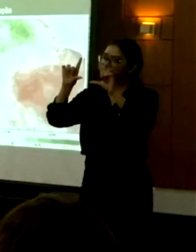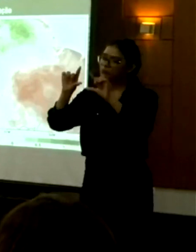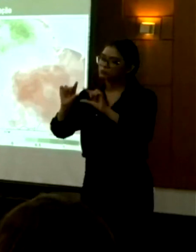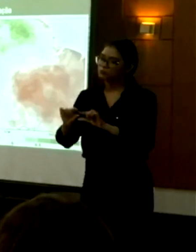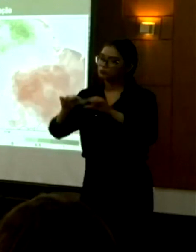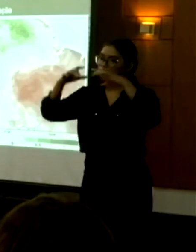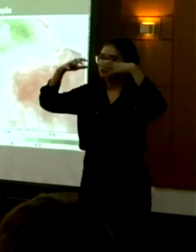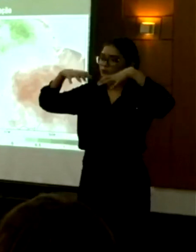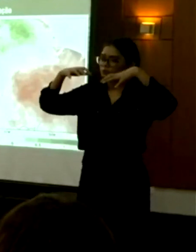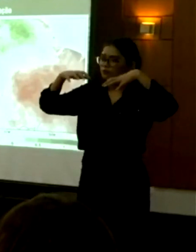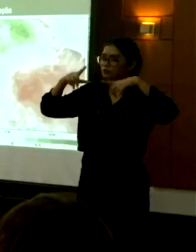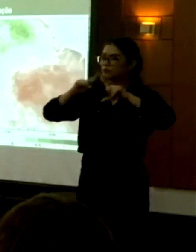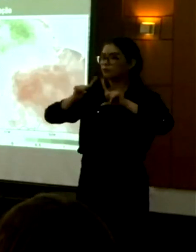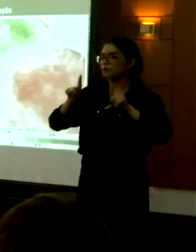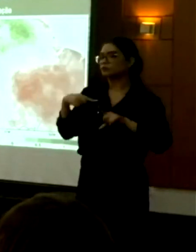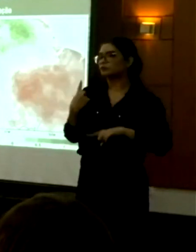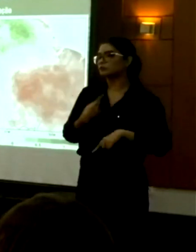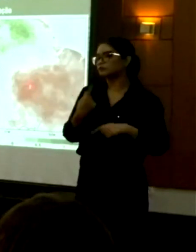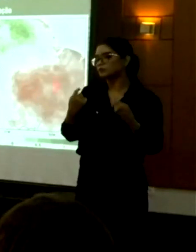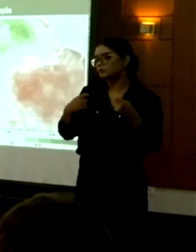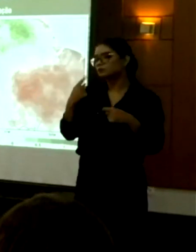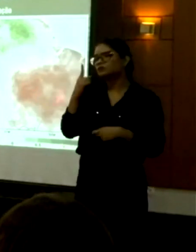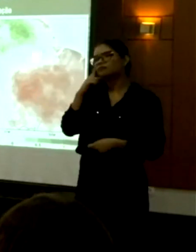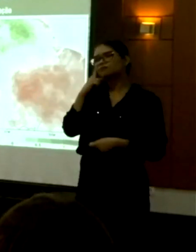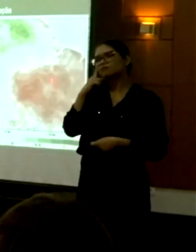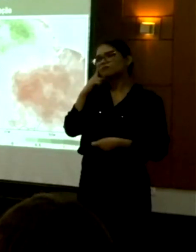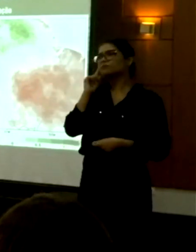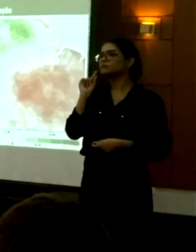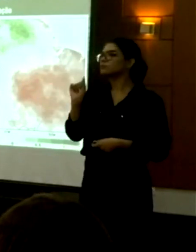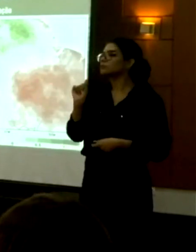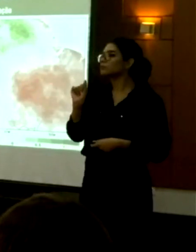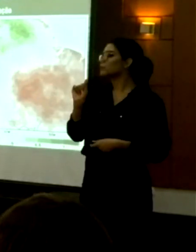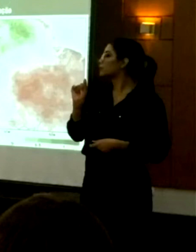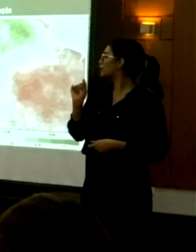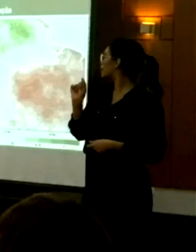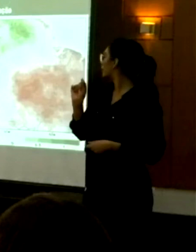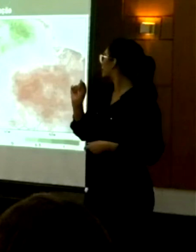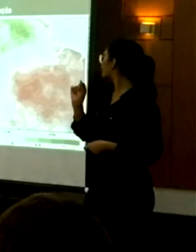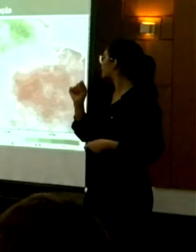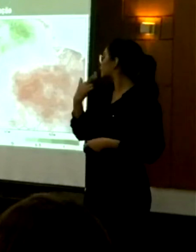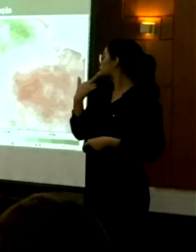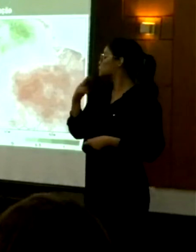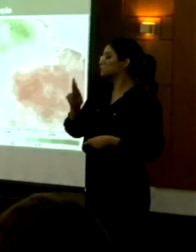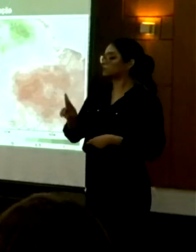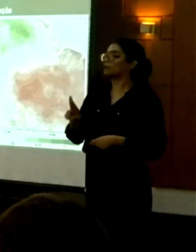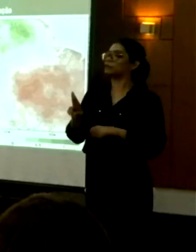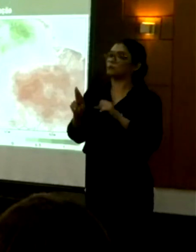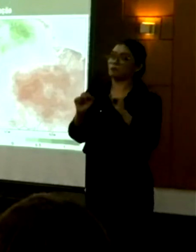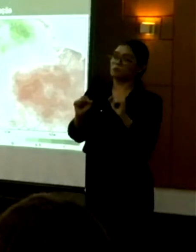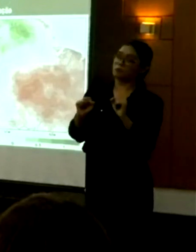we have to take a certain amount of caution because eventually this result may be a little different